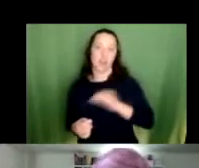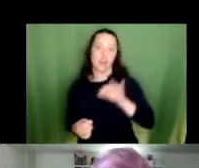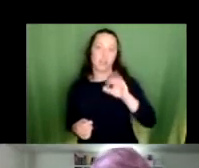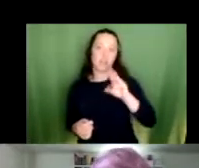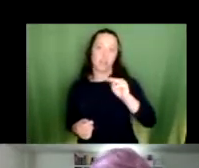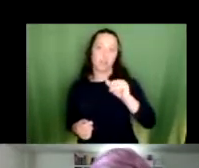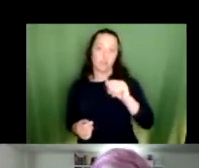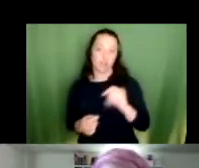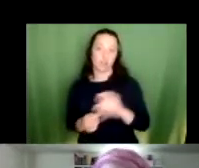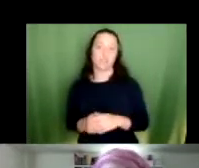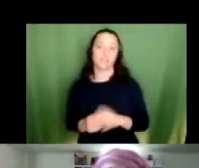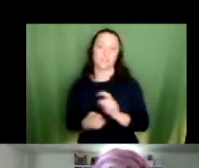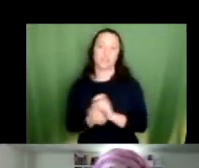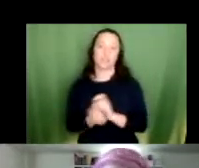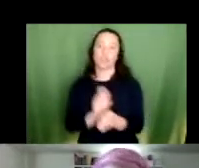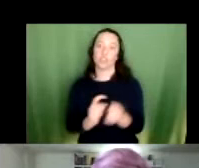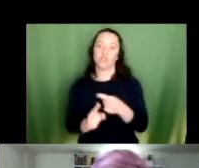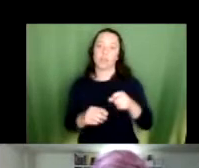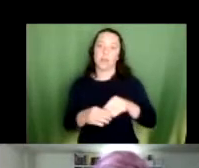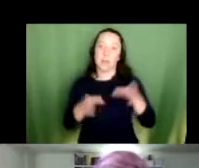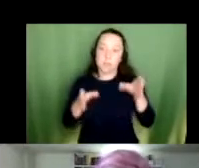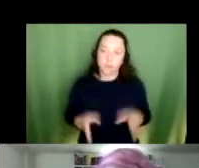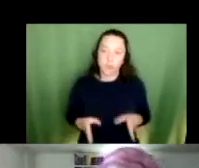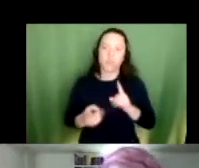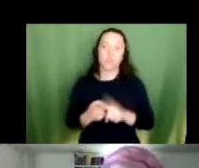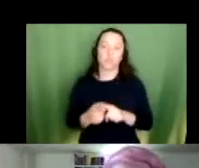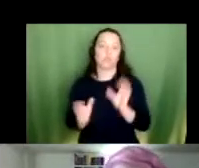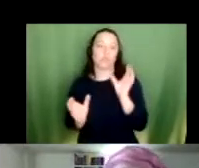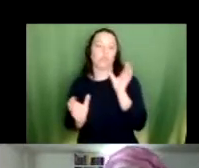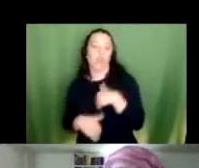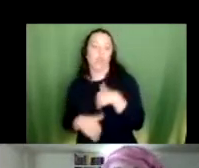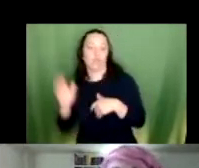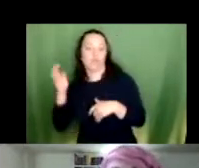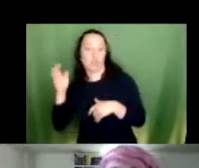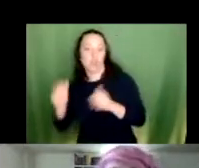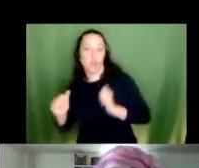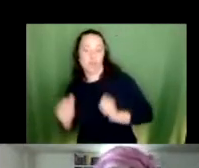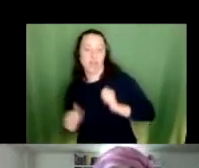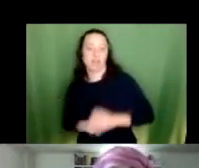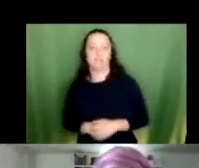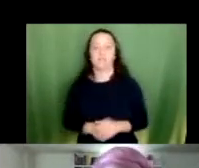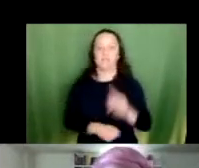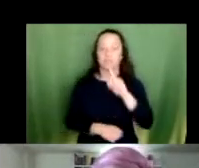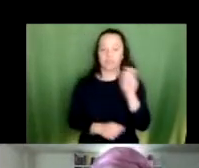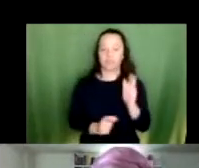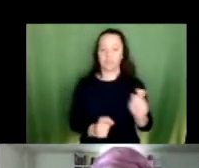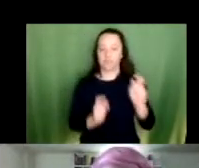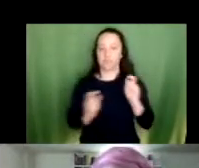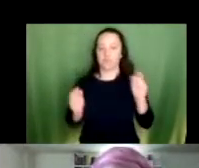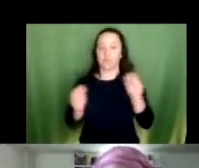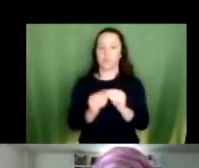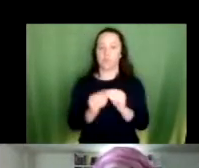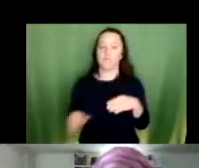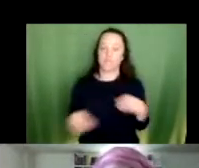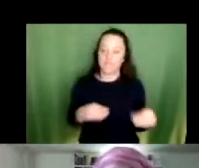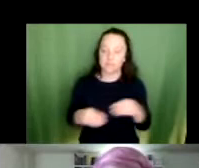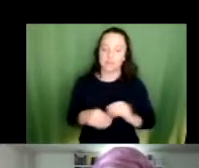production to a streamed radio play because this was a way to maintain social distancing